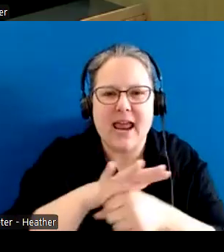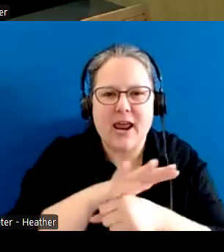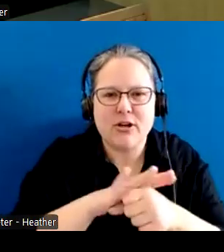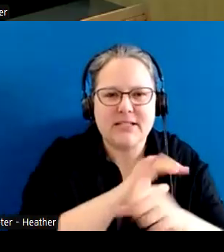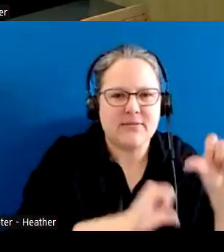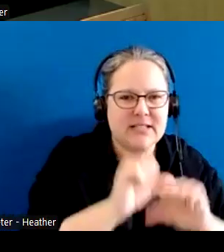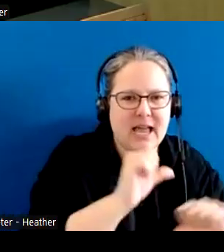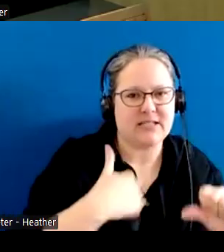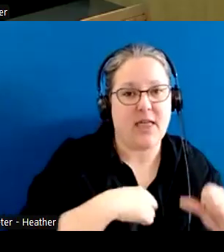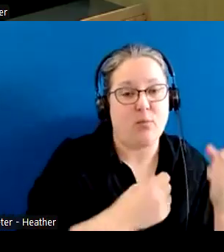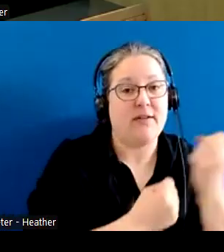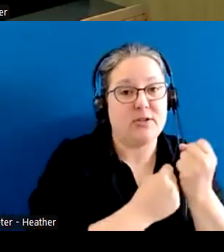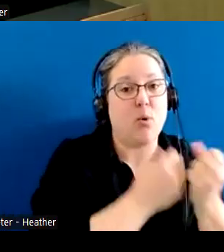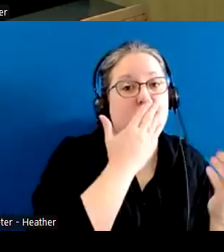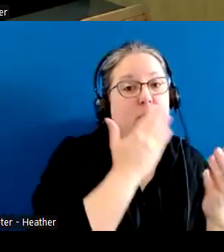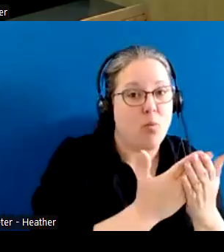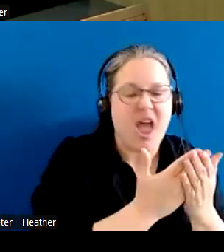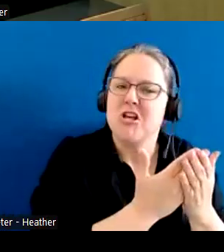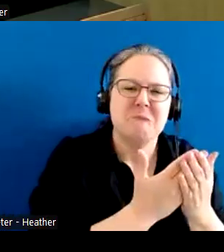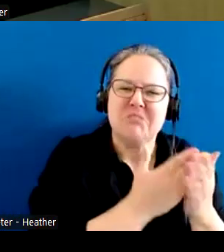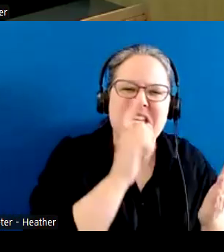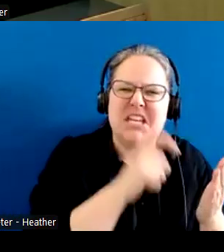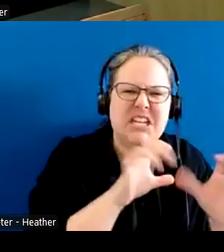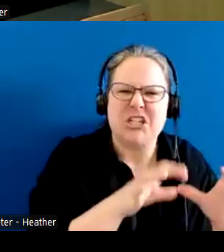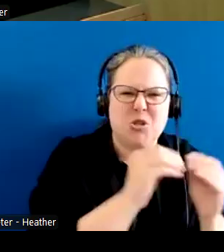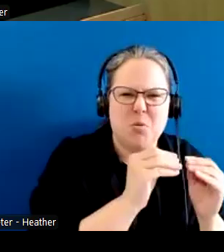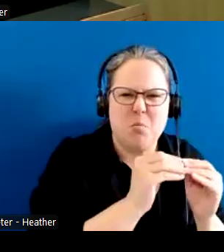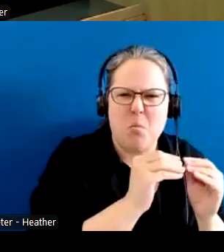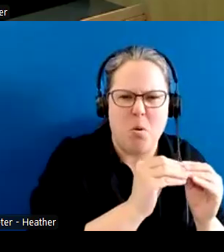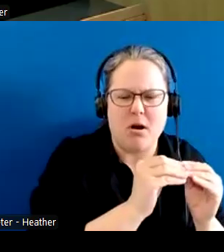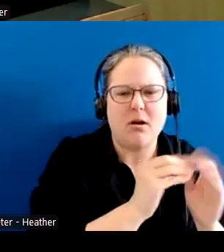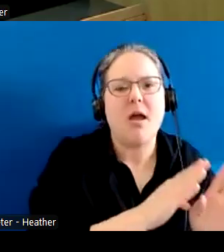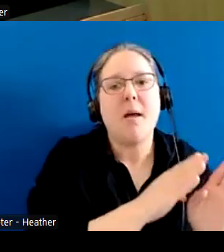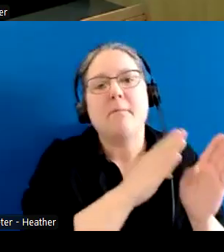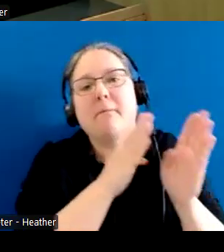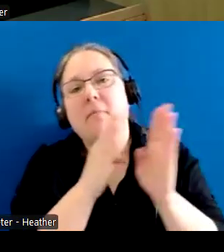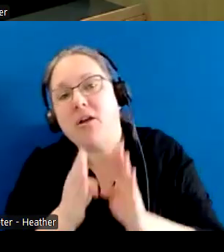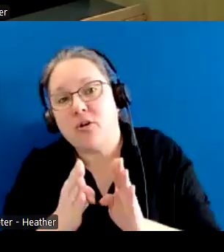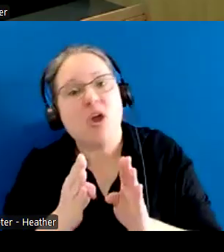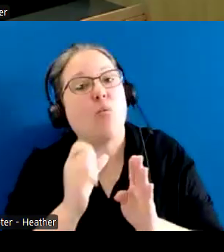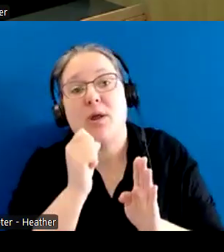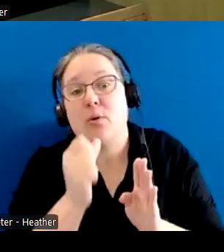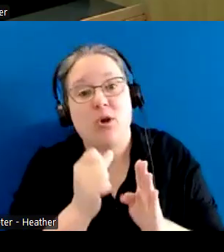funded well um and thus probably didn't need to do much more um research on what we were not funding